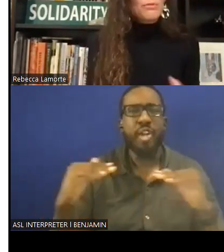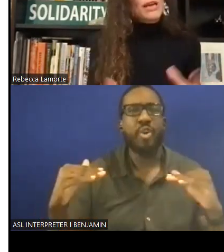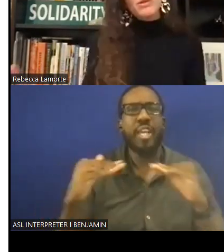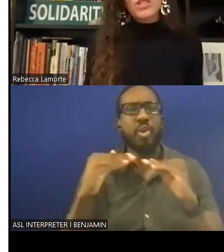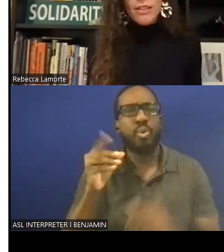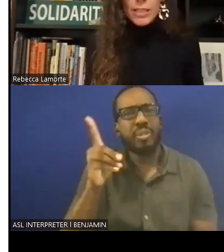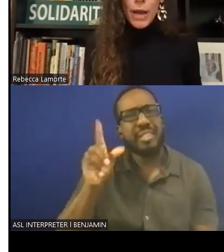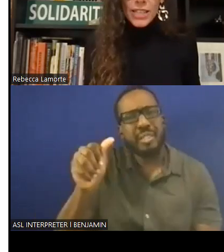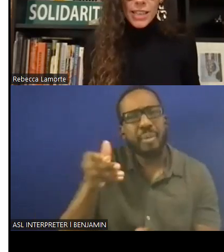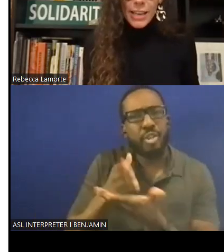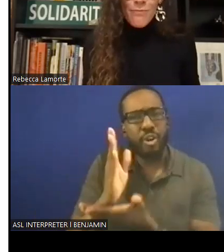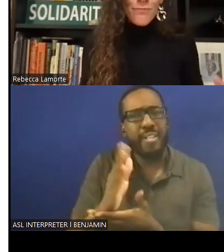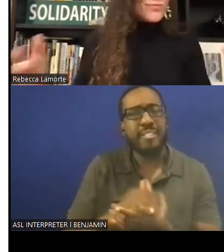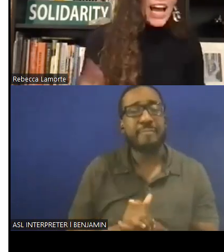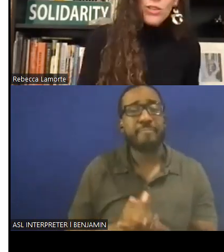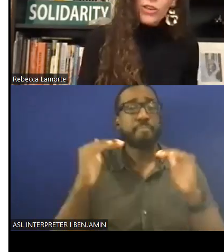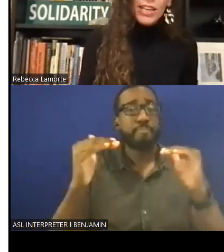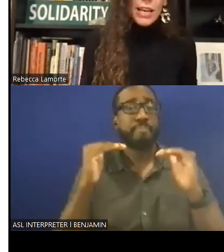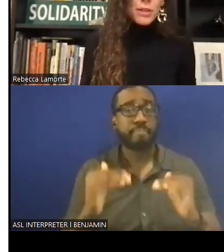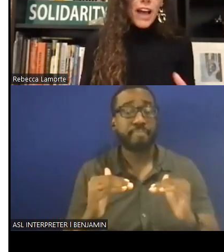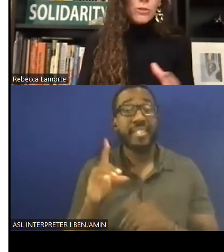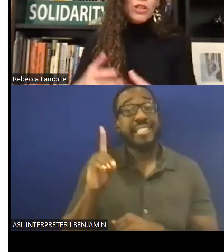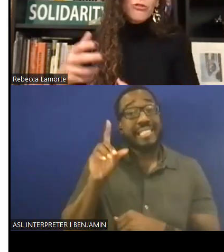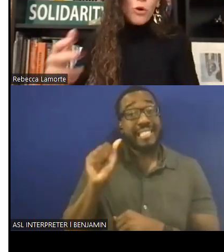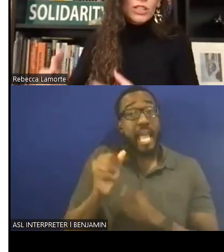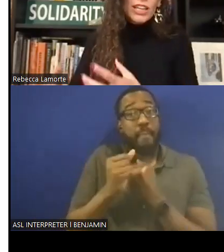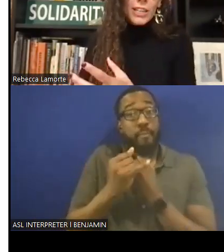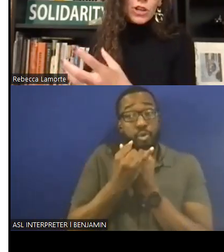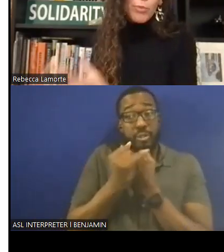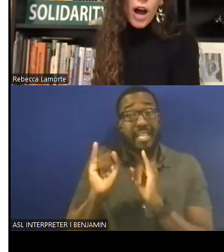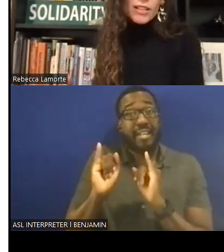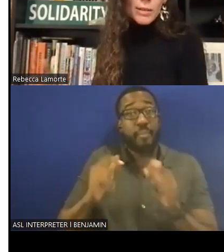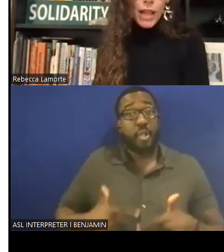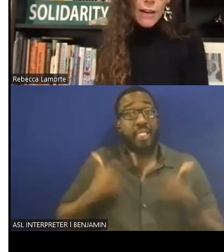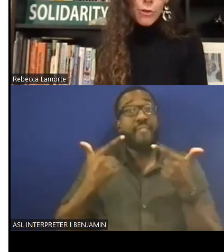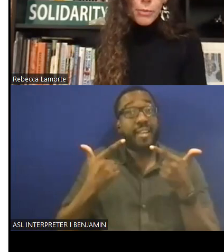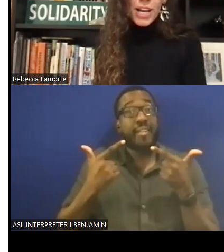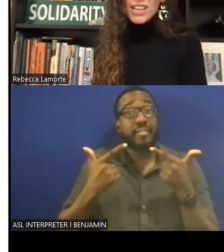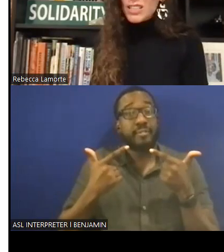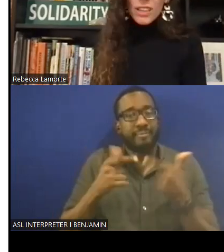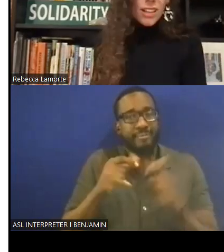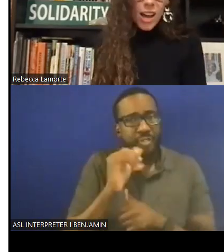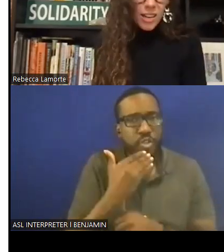"to be able to live independently." That's a great example of how she folded into her policy platform something that a lot